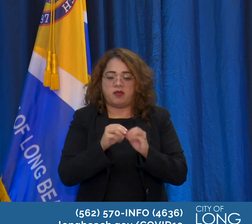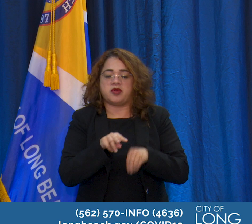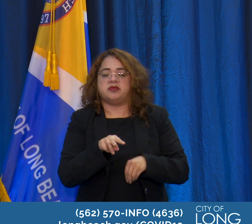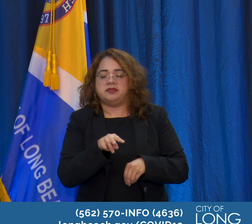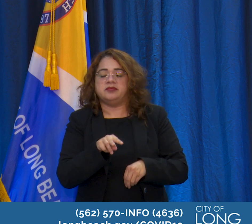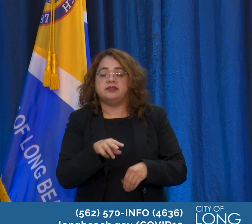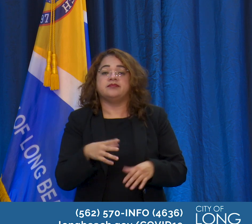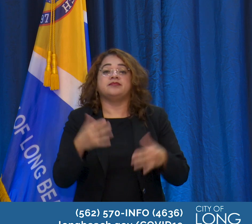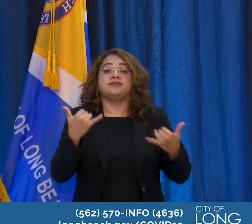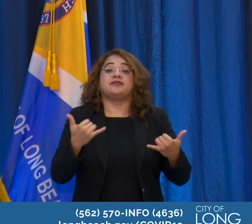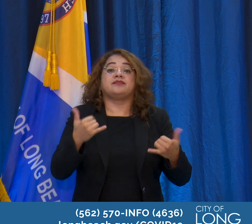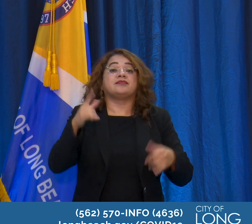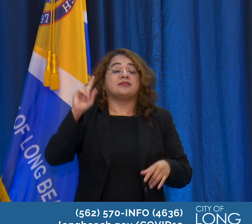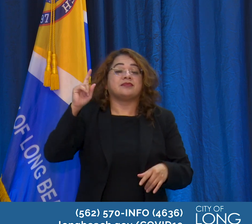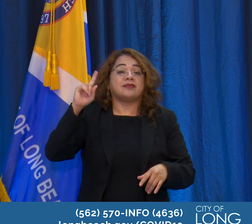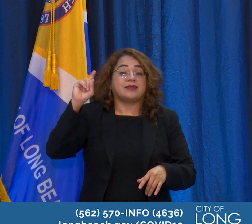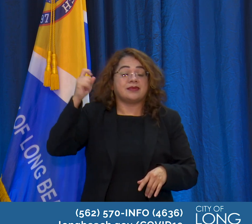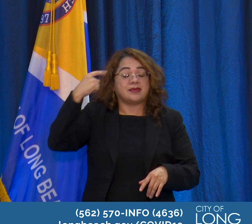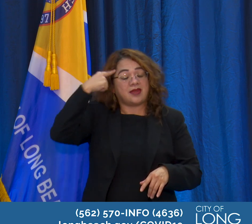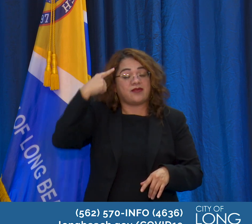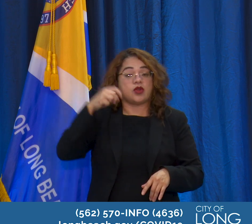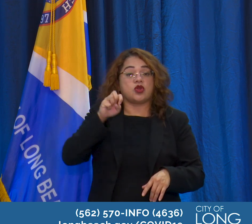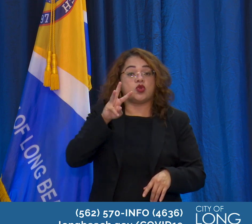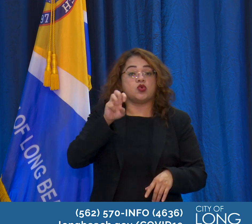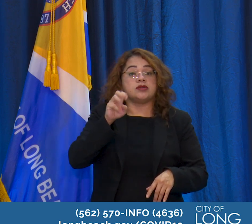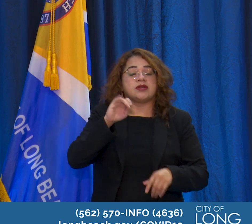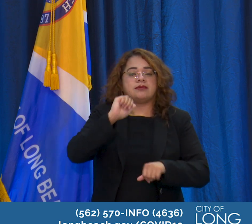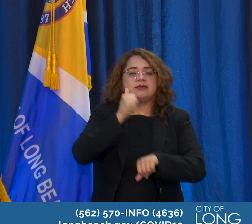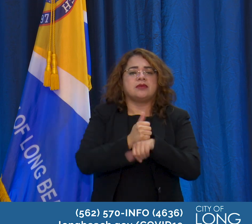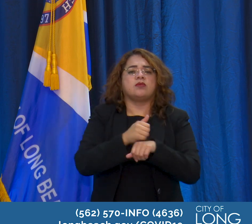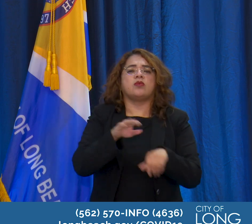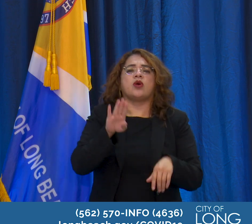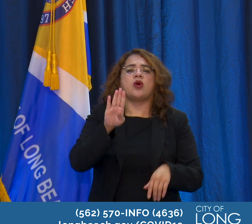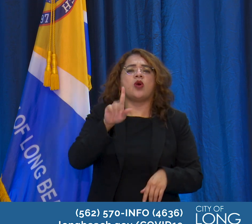for a safer economy. It's a color coded system, which we're going to discuss in a minute.